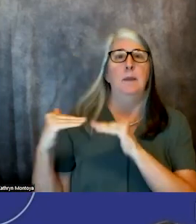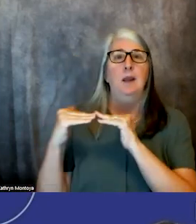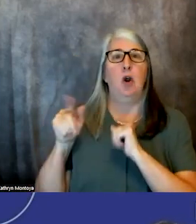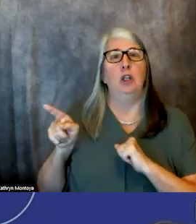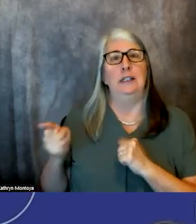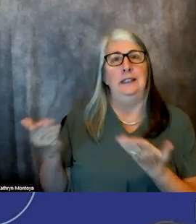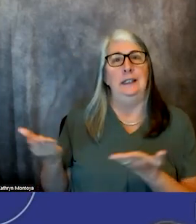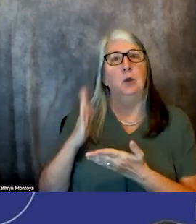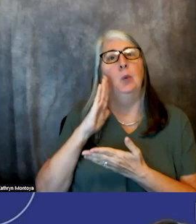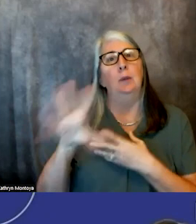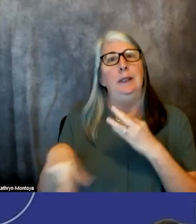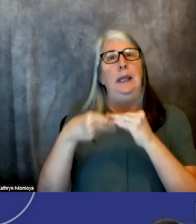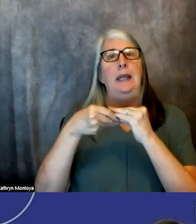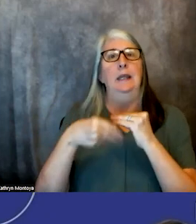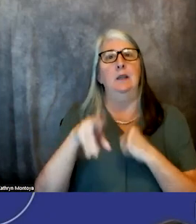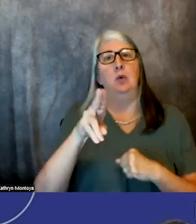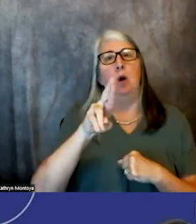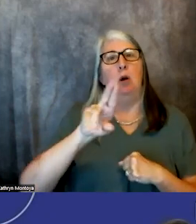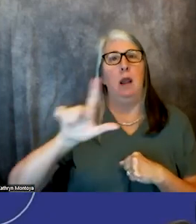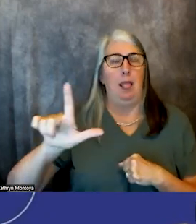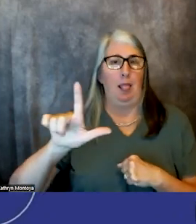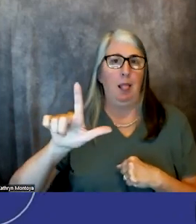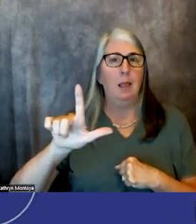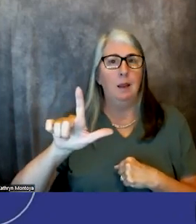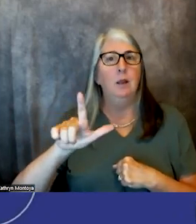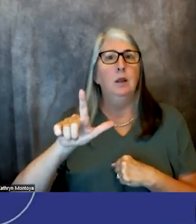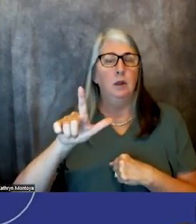INSERTING THE URL-- WELL, YOU CAN DOWNLOAD THE TOOL KIT.